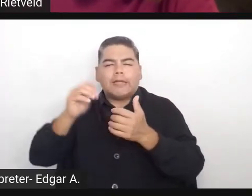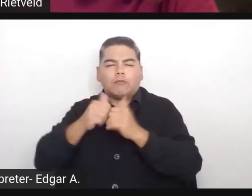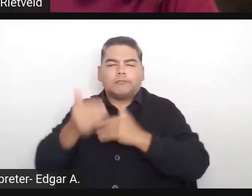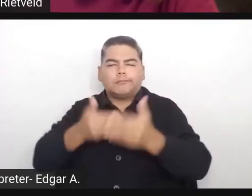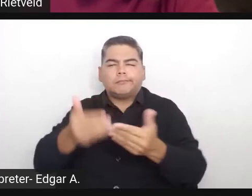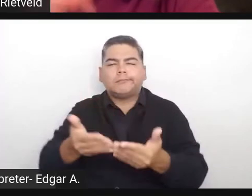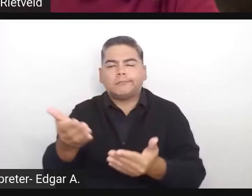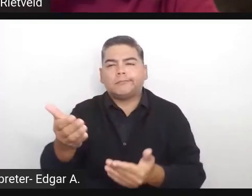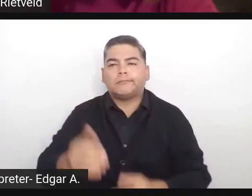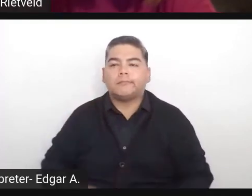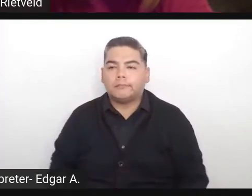I don't know.